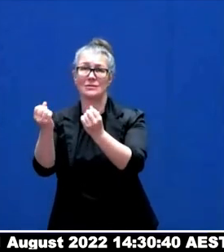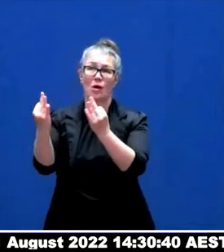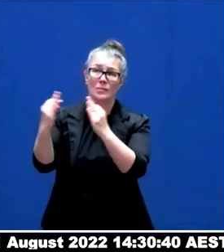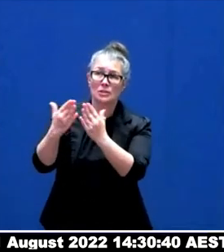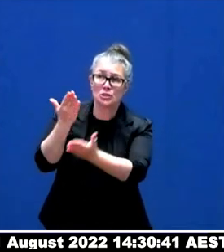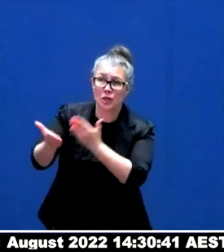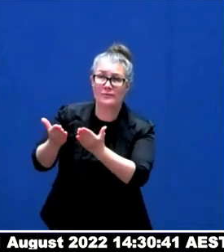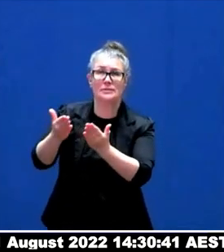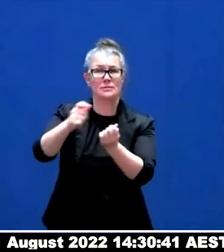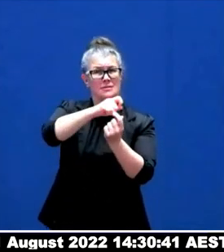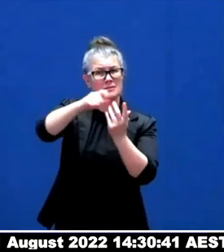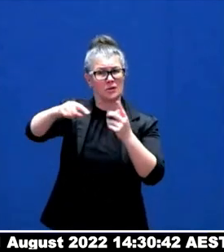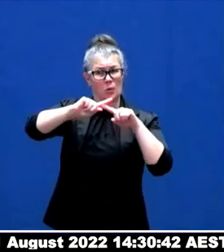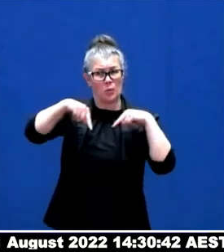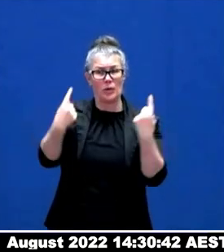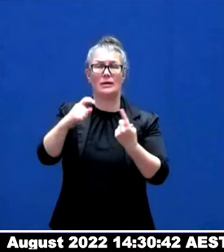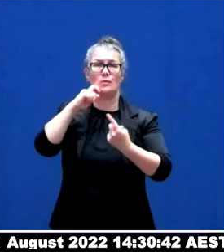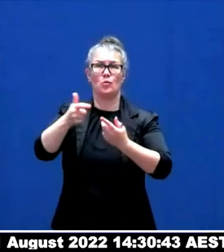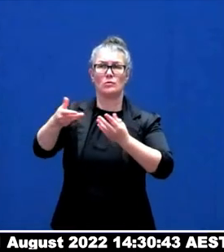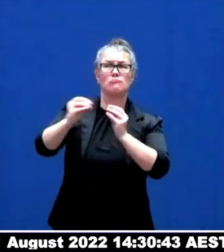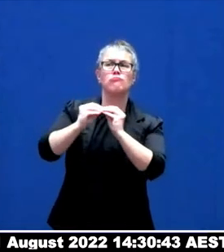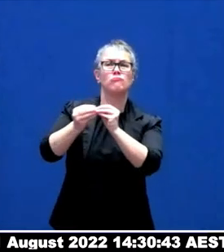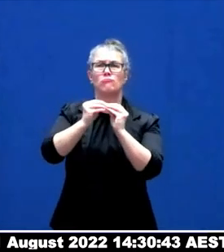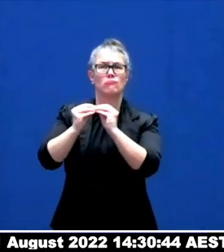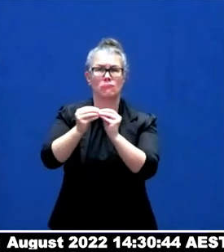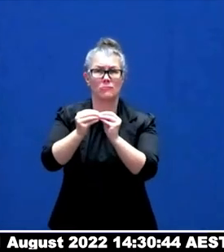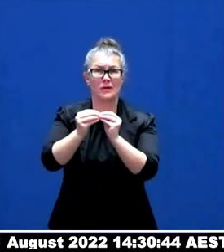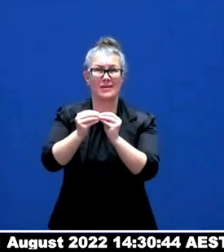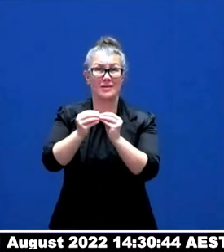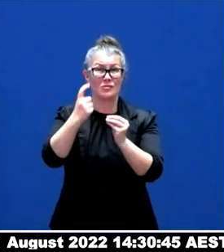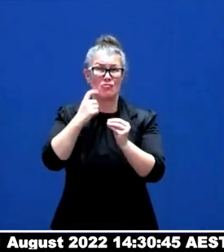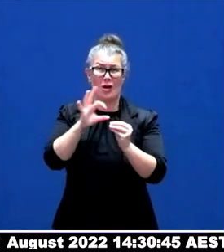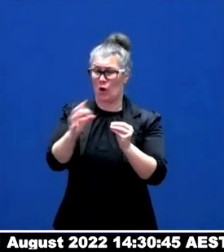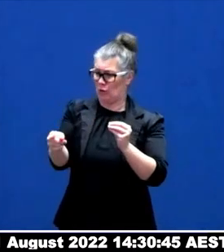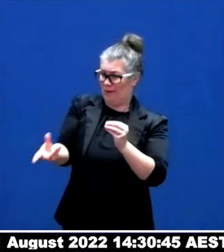are not - attempt not to ever involve the participant in that - those discussions,